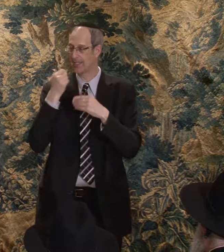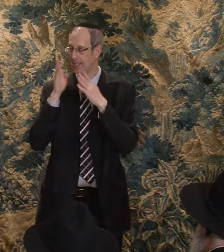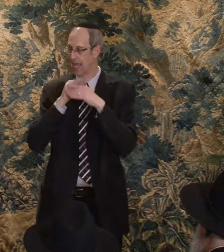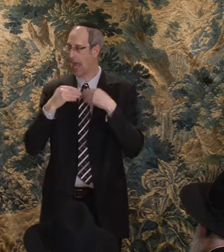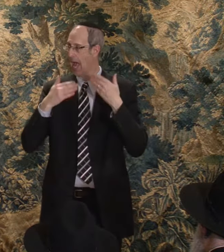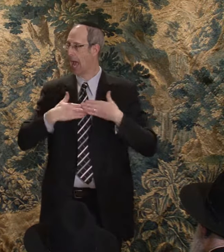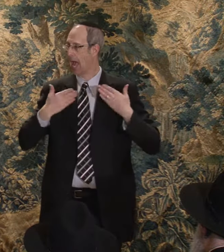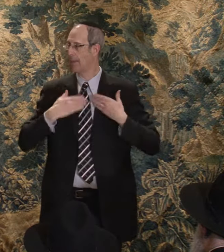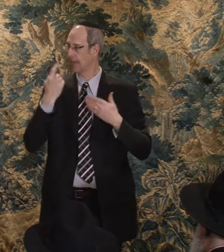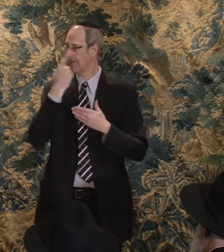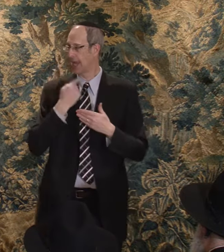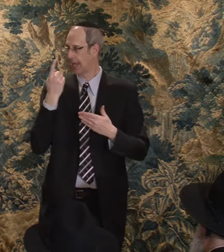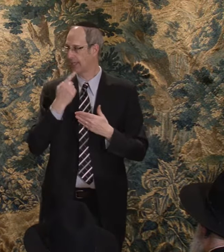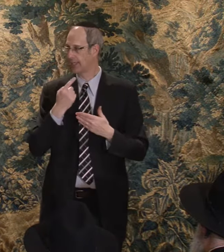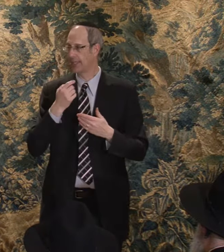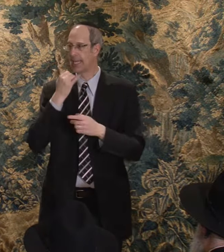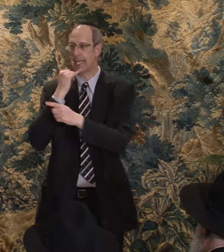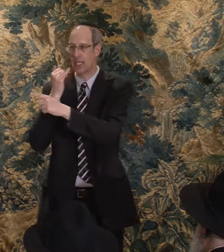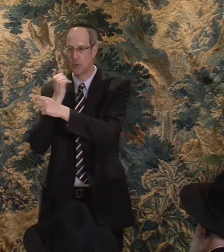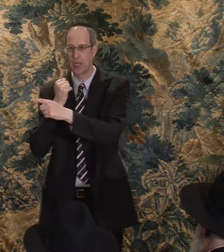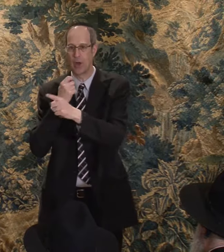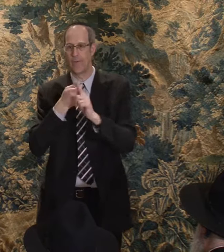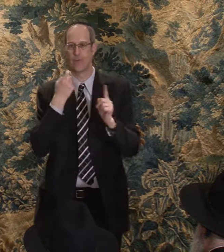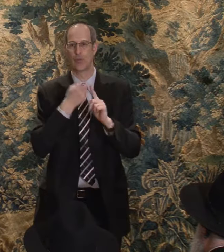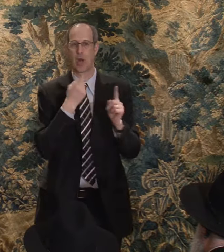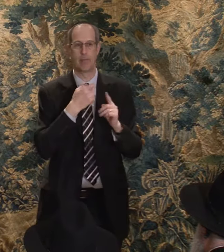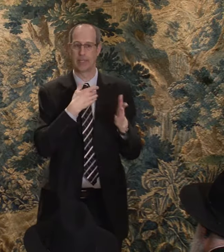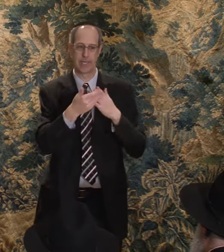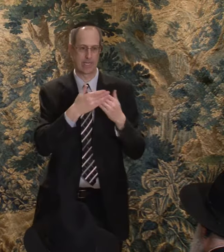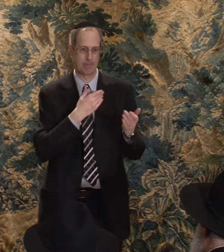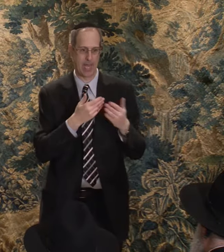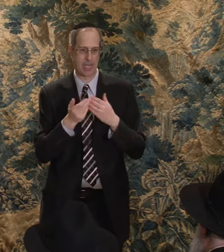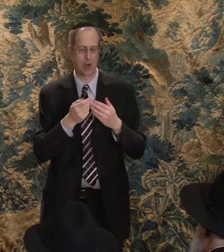whether arity shroud wherever they come from they come from all over the world